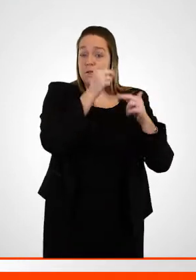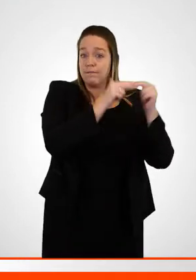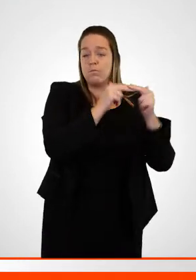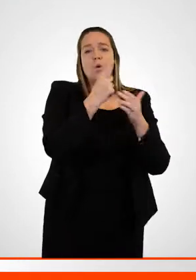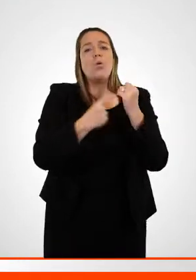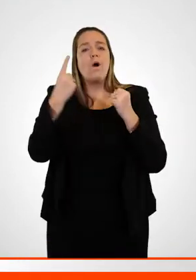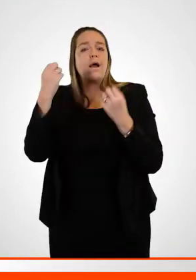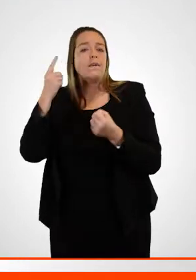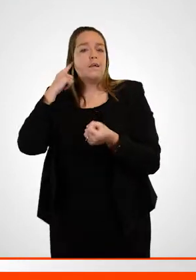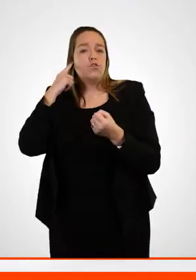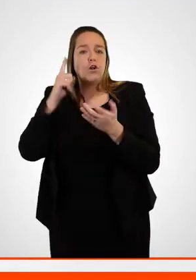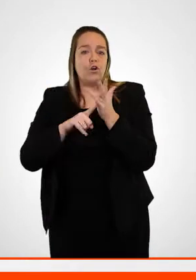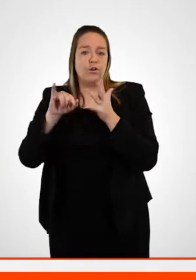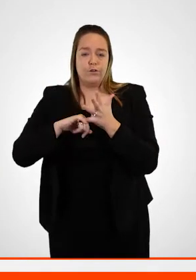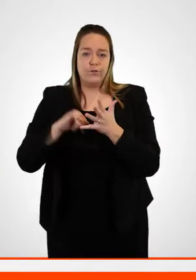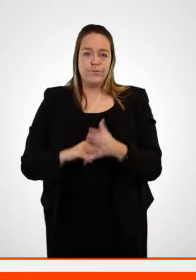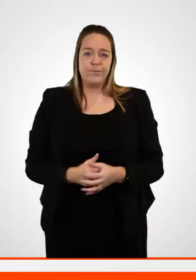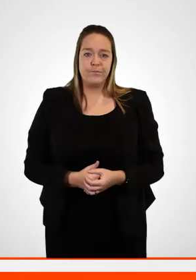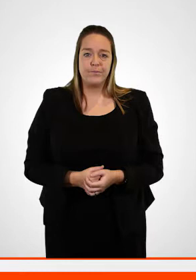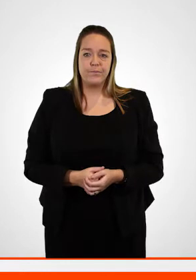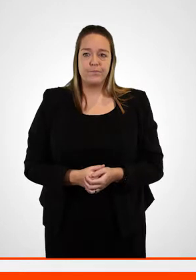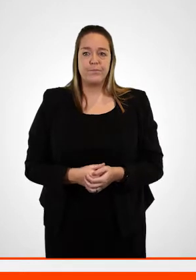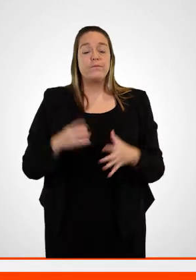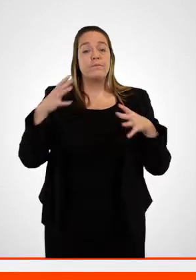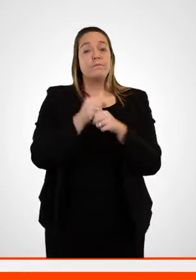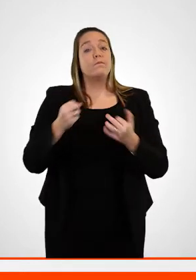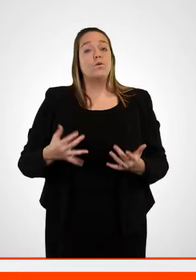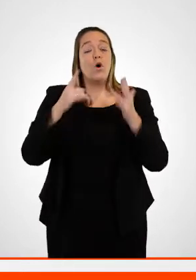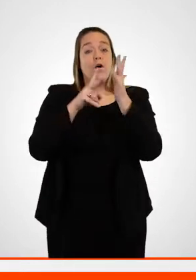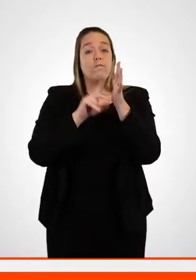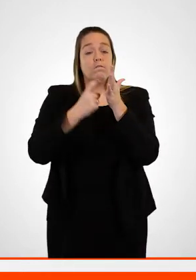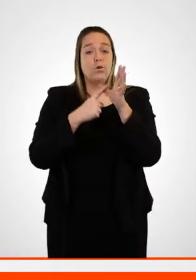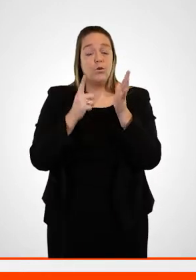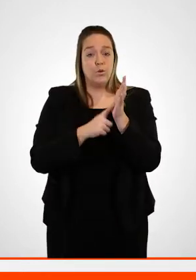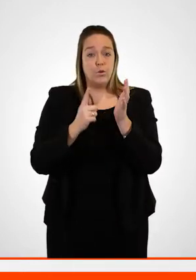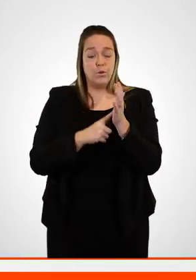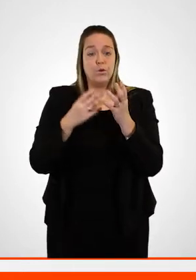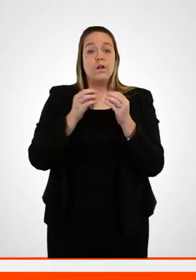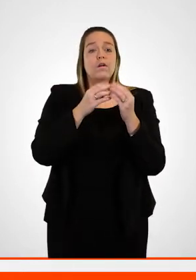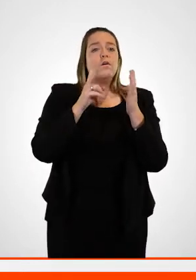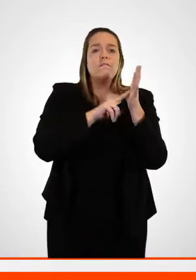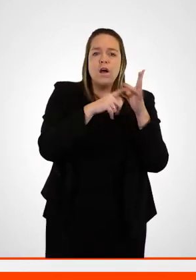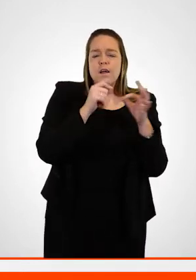other than had hearing loss. Just to summarise the scores, the overall scores in terms of vocabulary and language, et cetera,